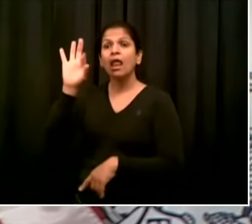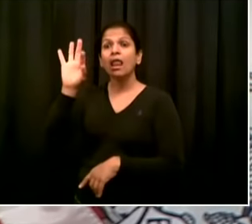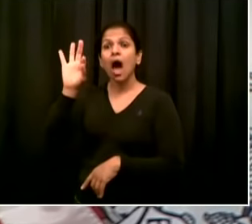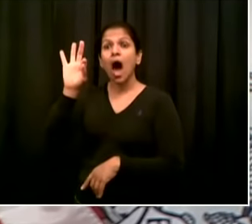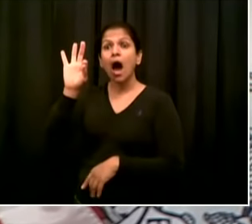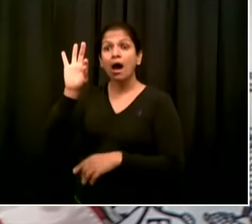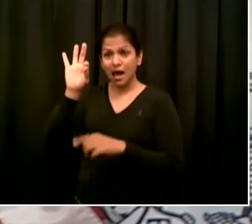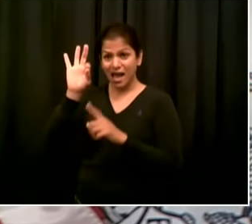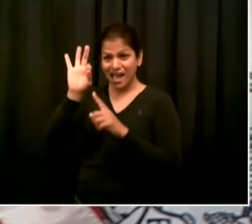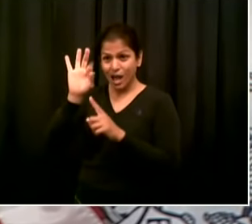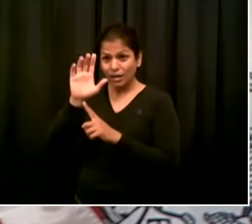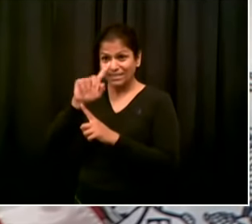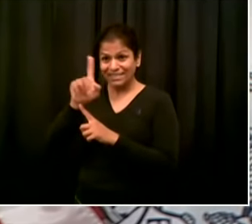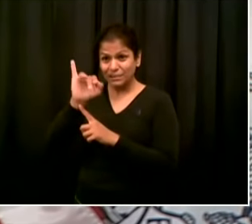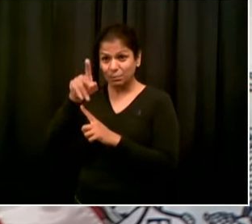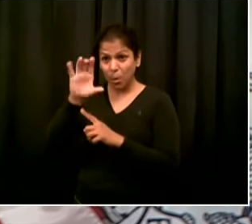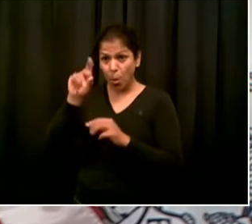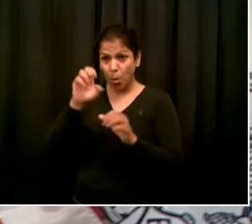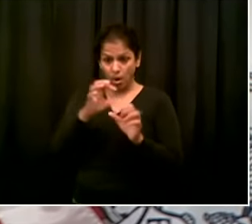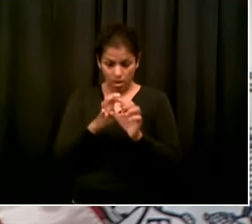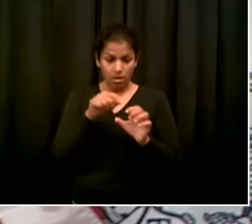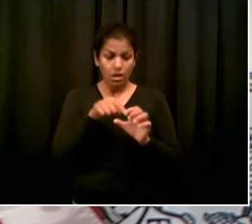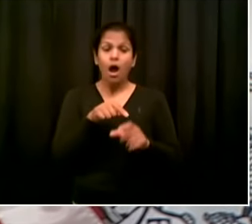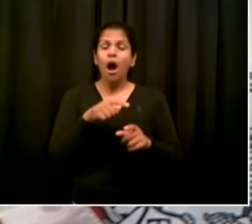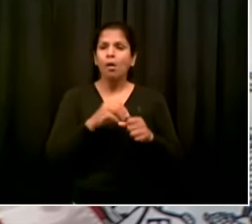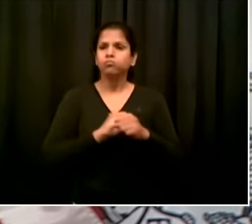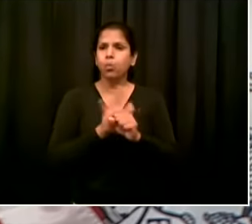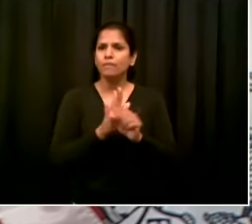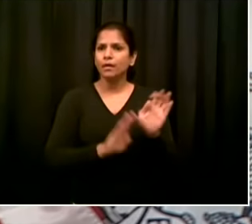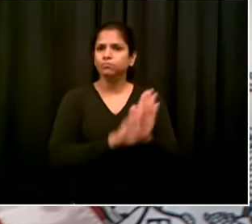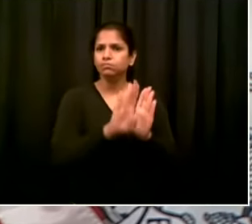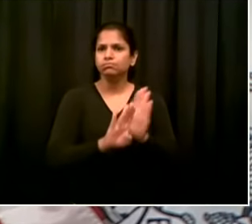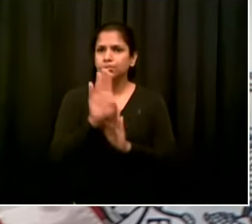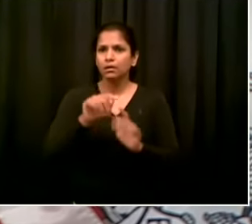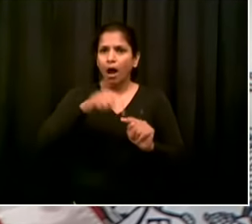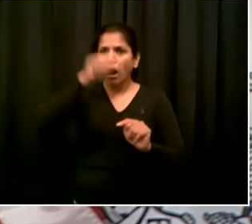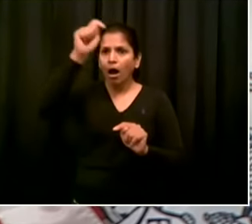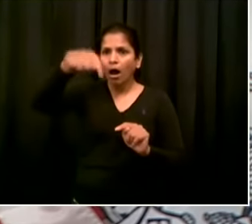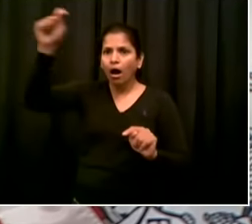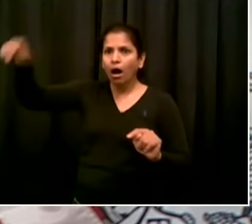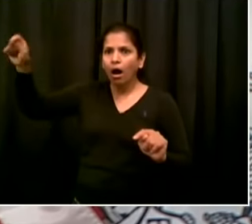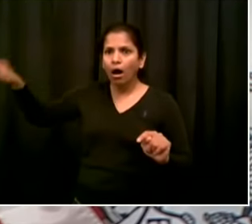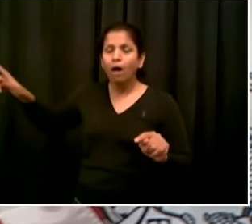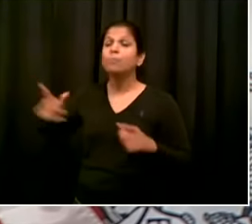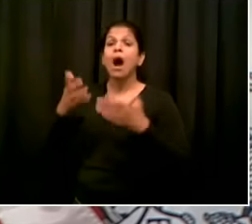THE SCHOOLS. IS THAT THE